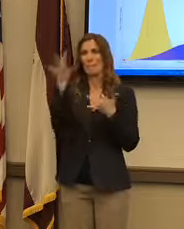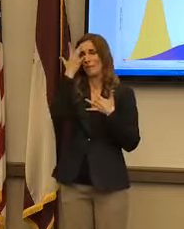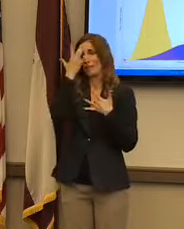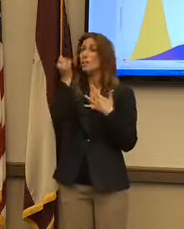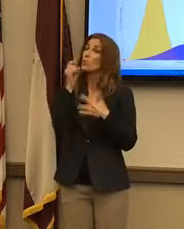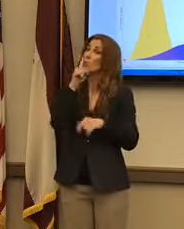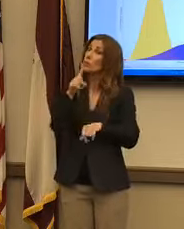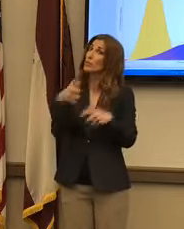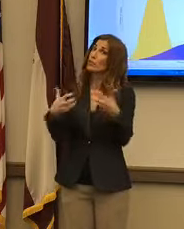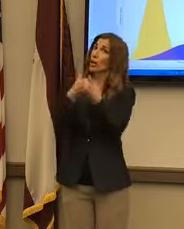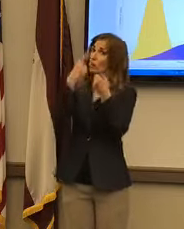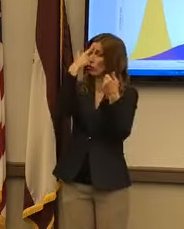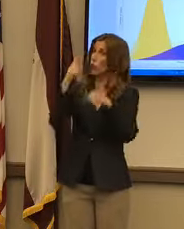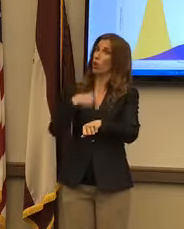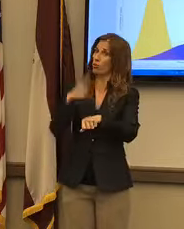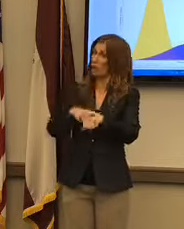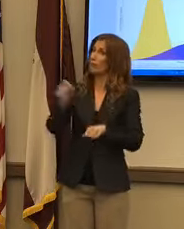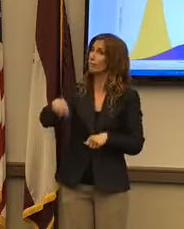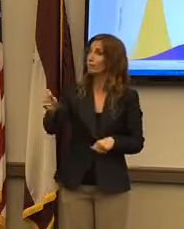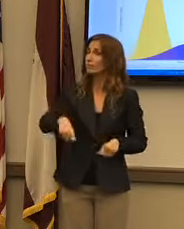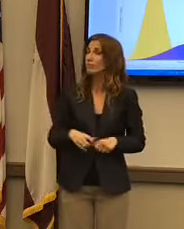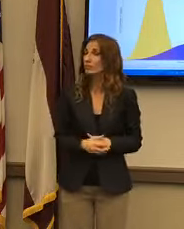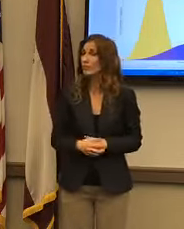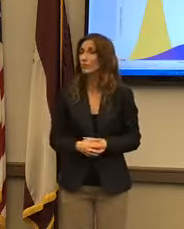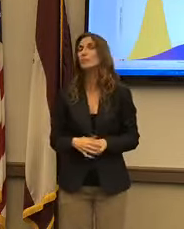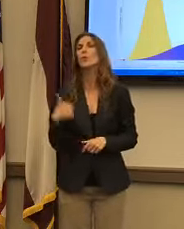going to be a challenge for a while you know I think we really have to hope that